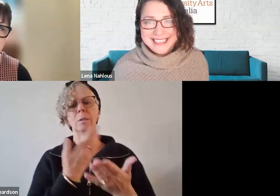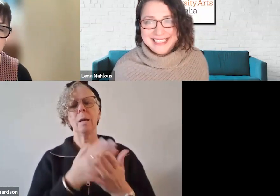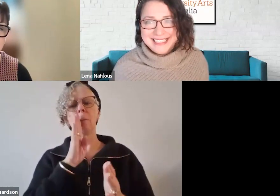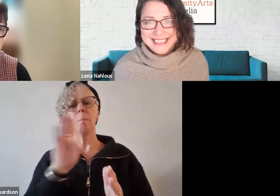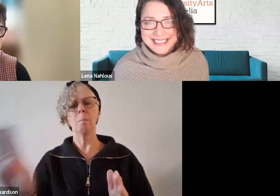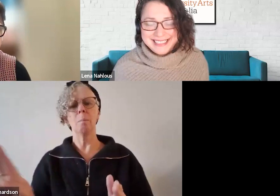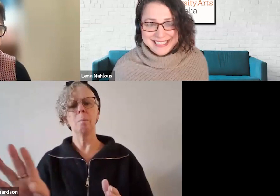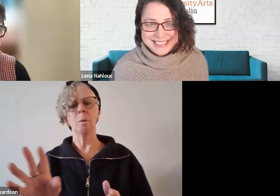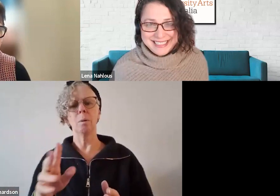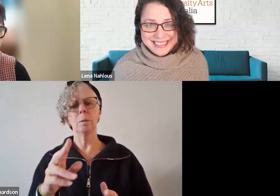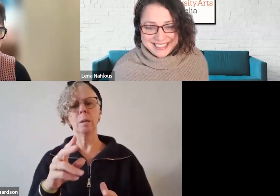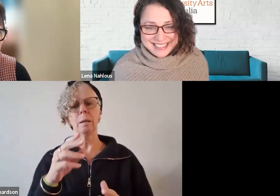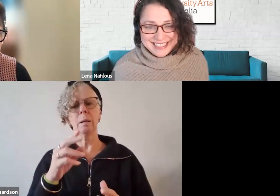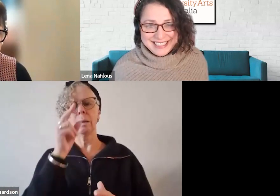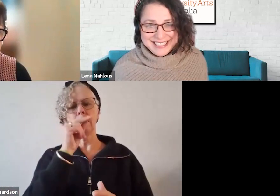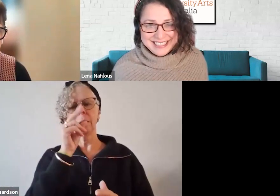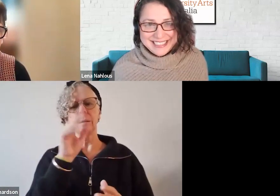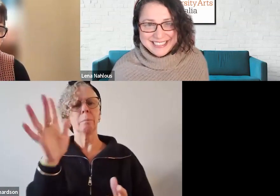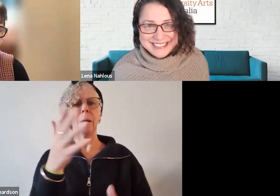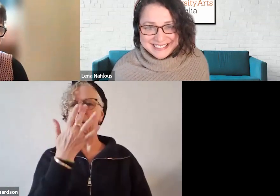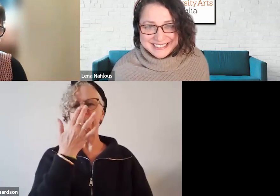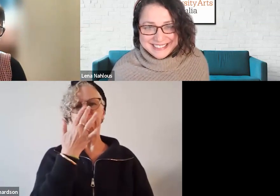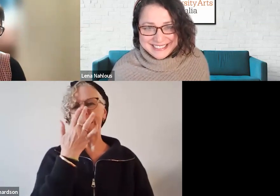but the reality is I am a middle-aged woman.